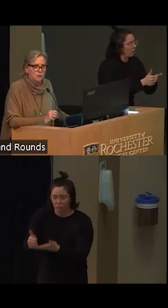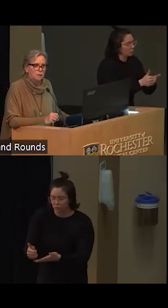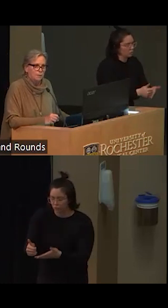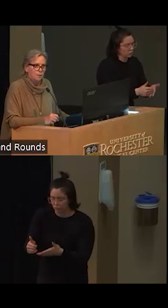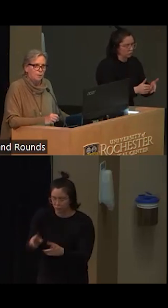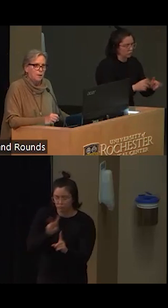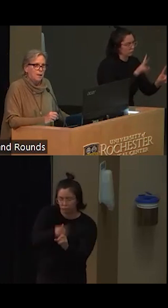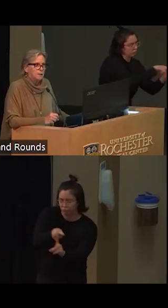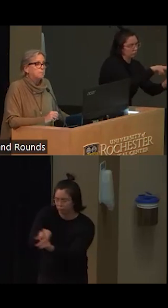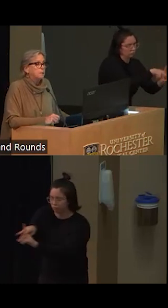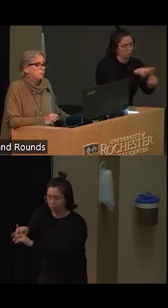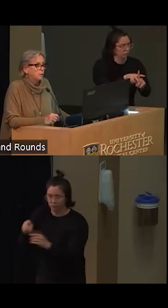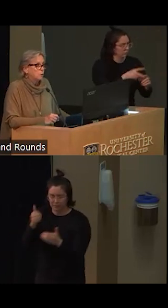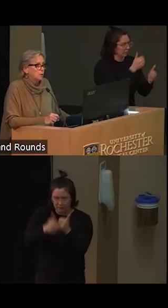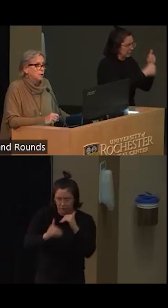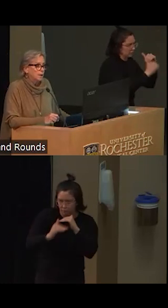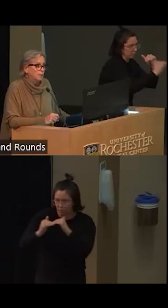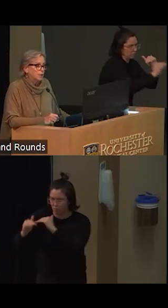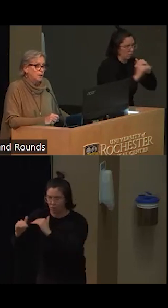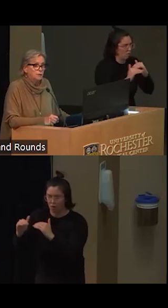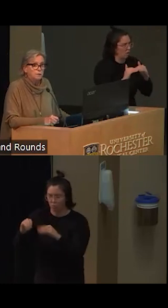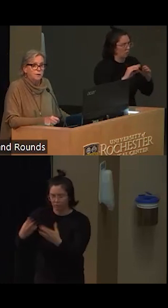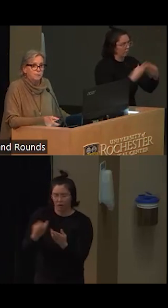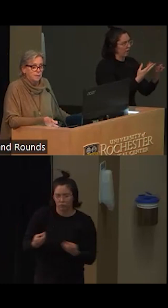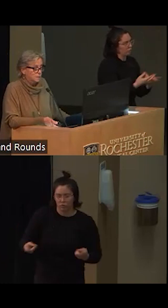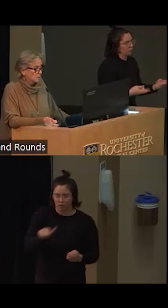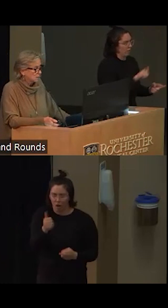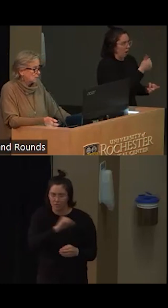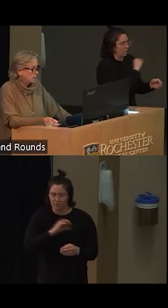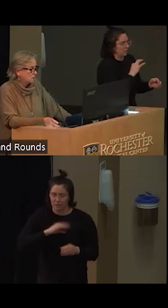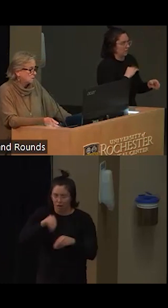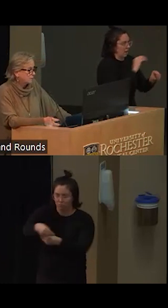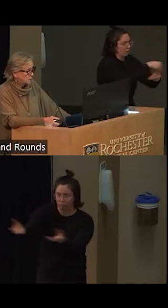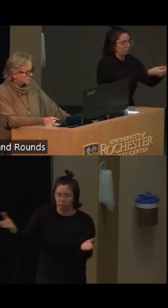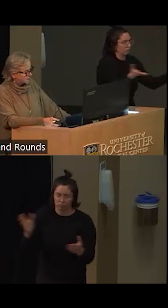unit level and to be a resource for other staff in developing their skill set with the interventions